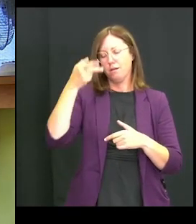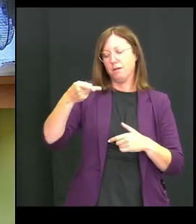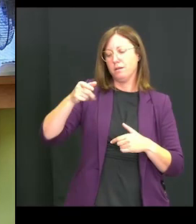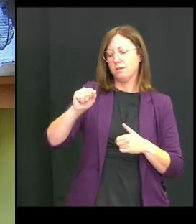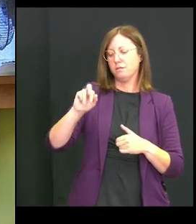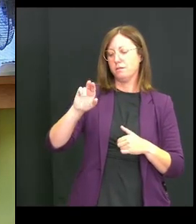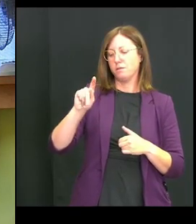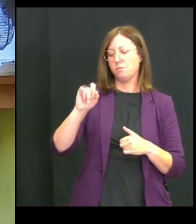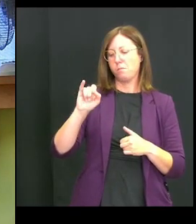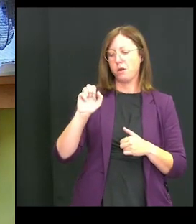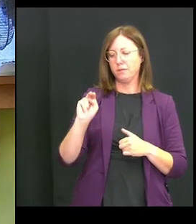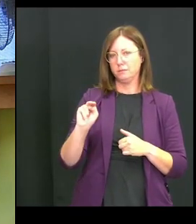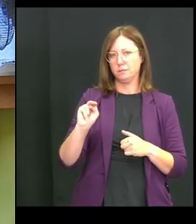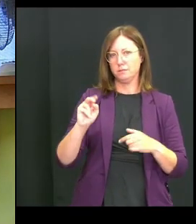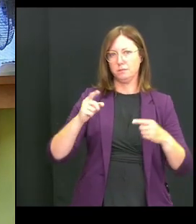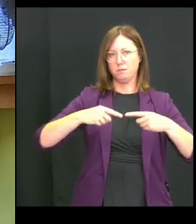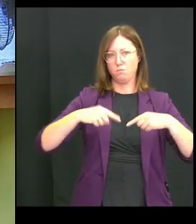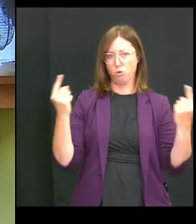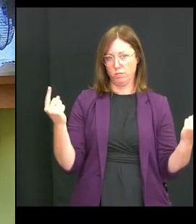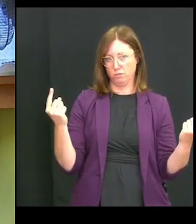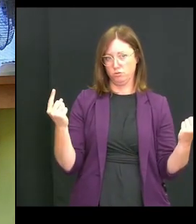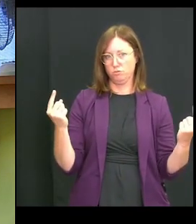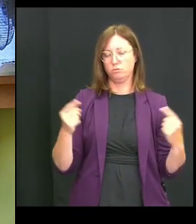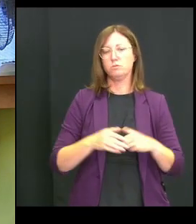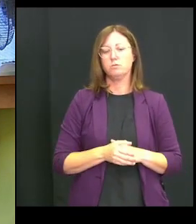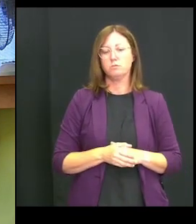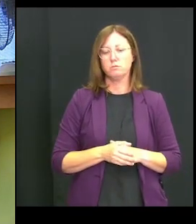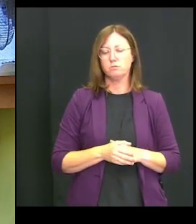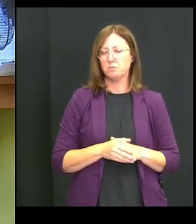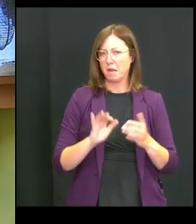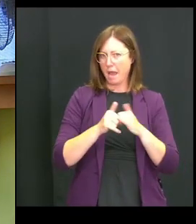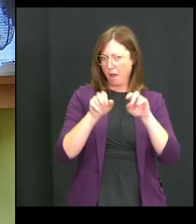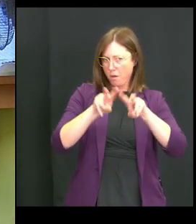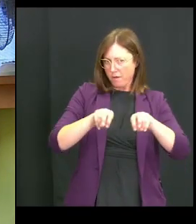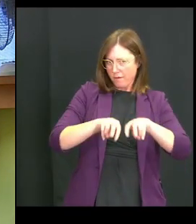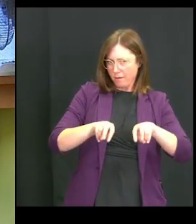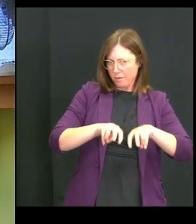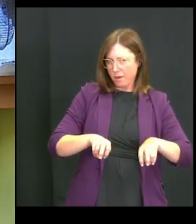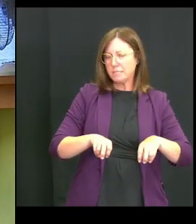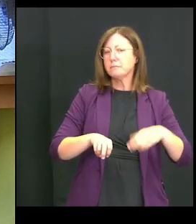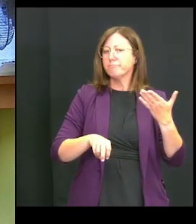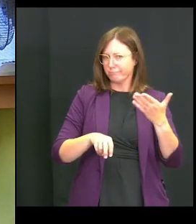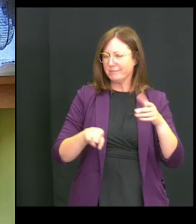You can also evaluate this phenomenon using the Canadian election study.